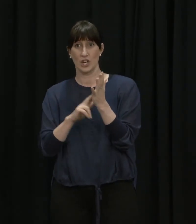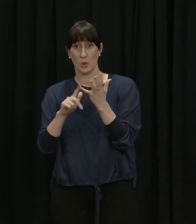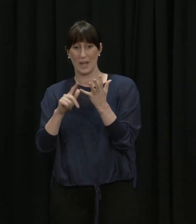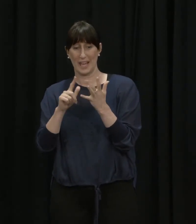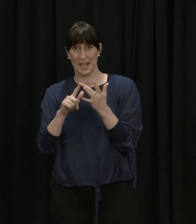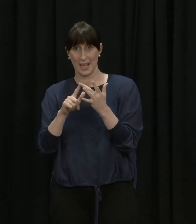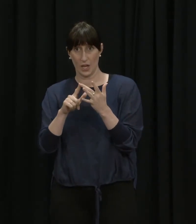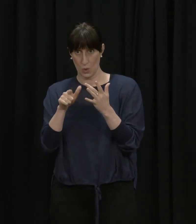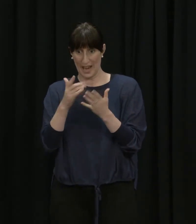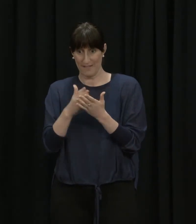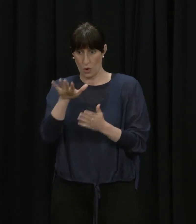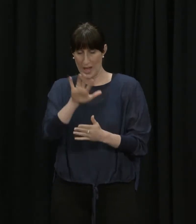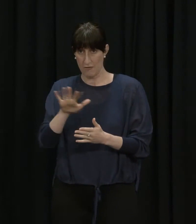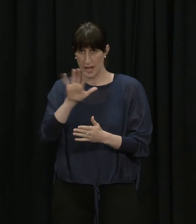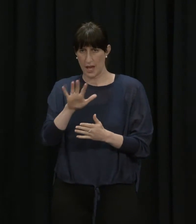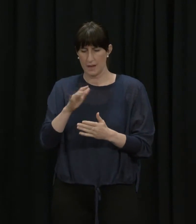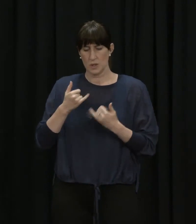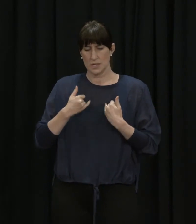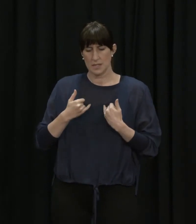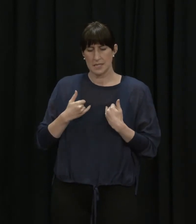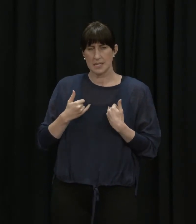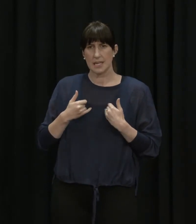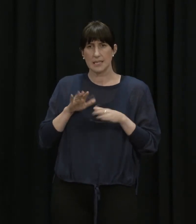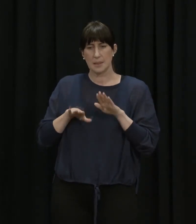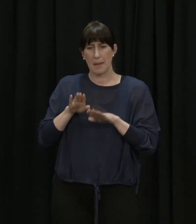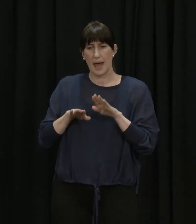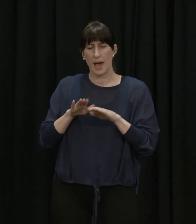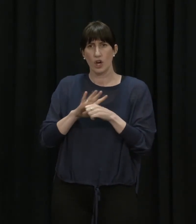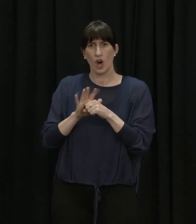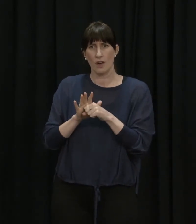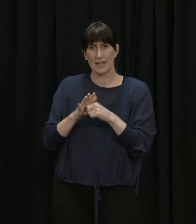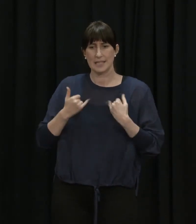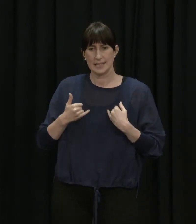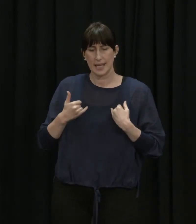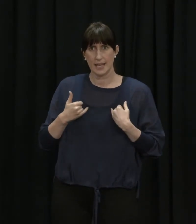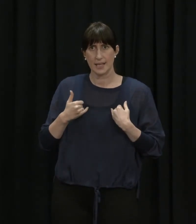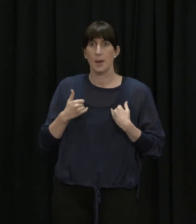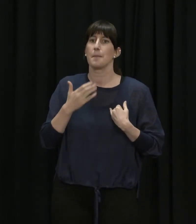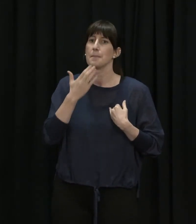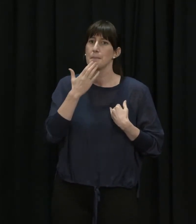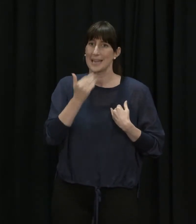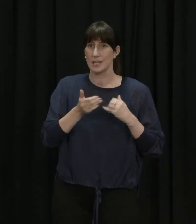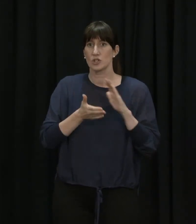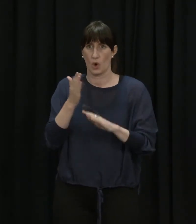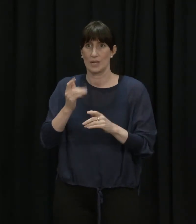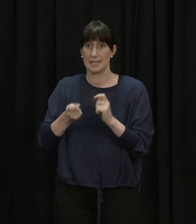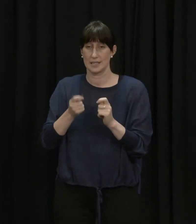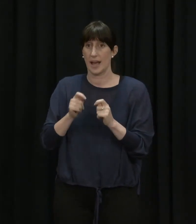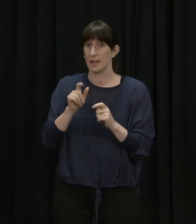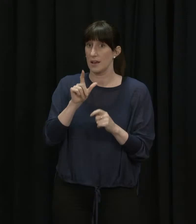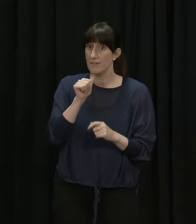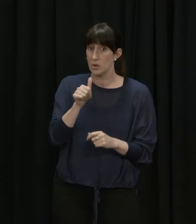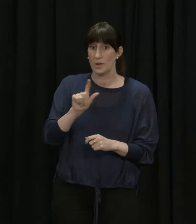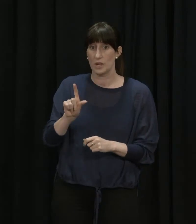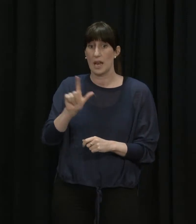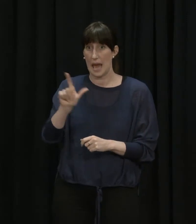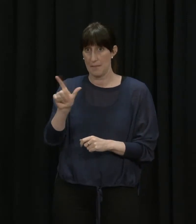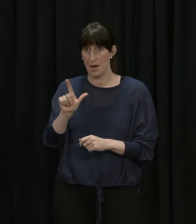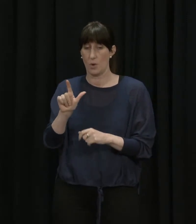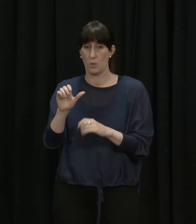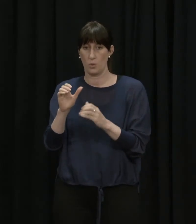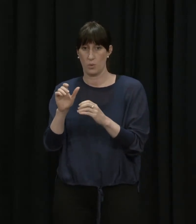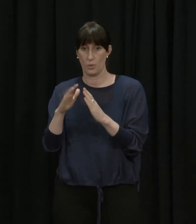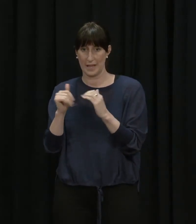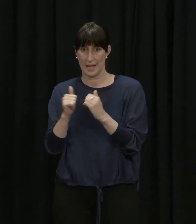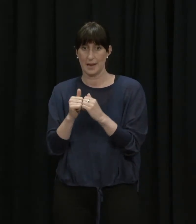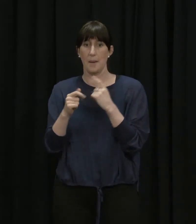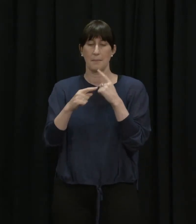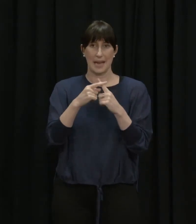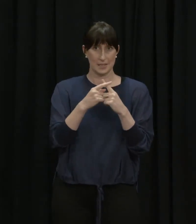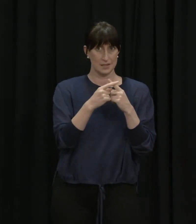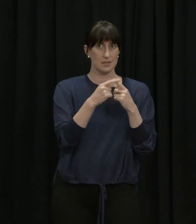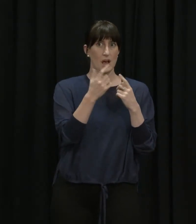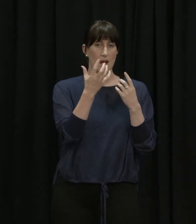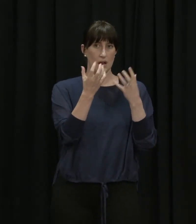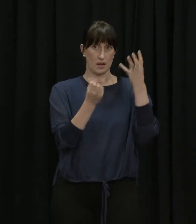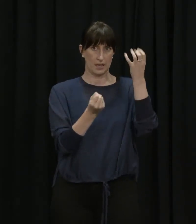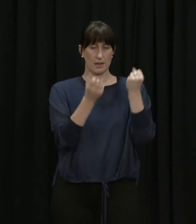anywhere around the areas I've